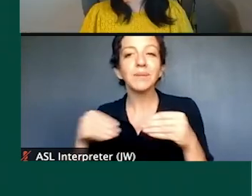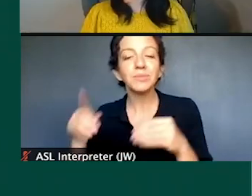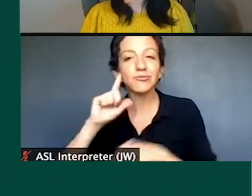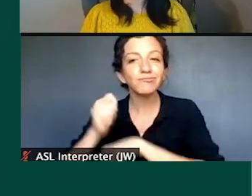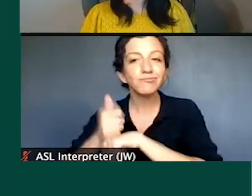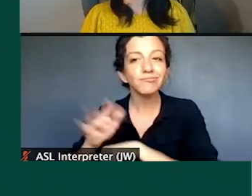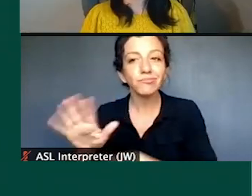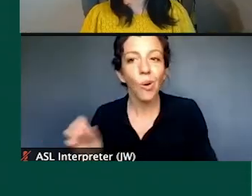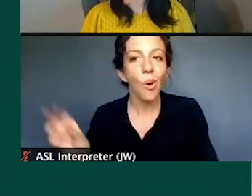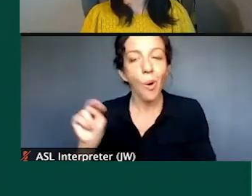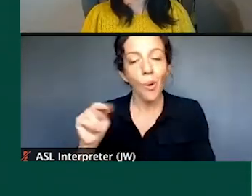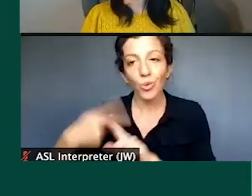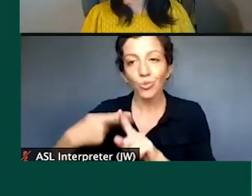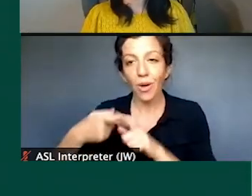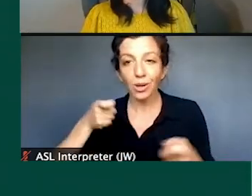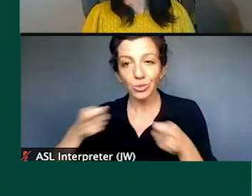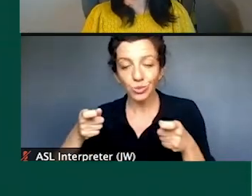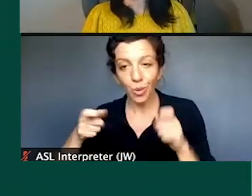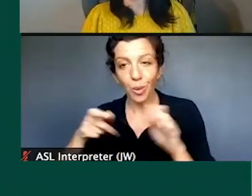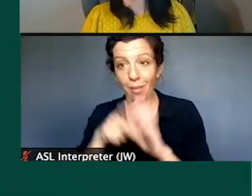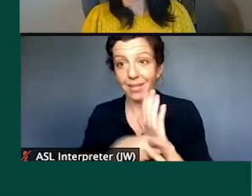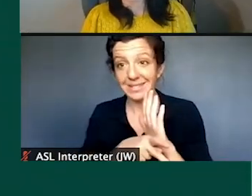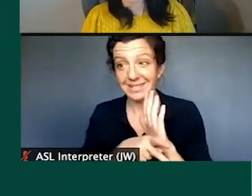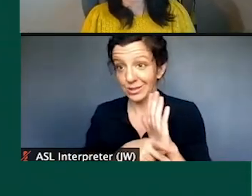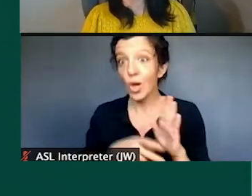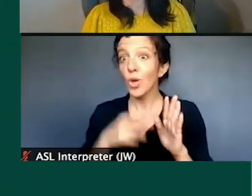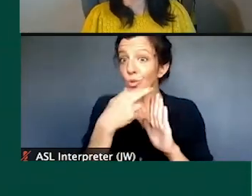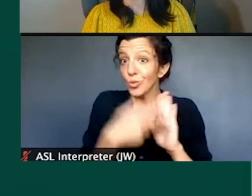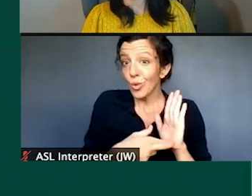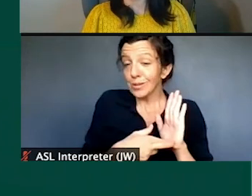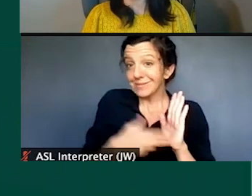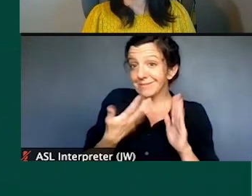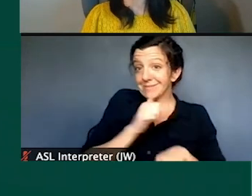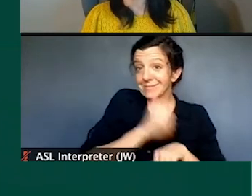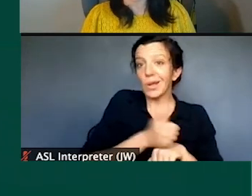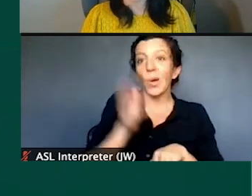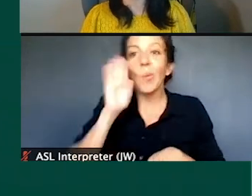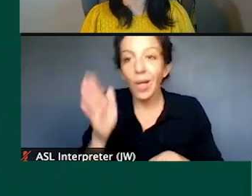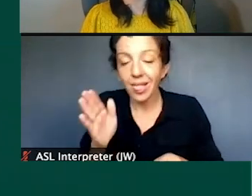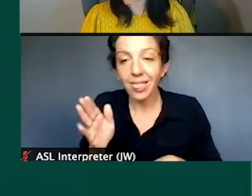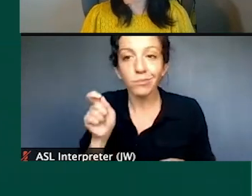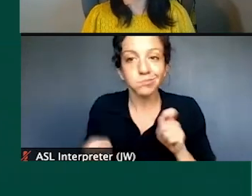So nothing would be dictated by Prop 21 specifically. Local jurisdiction, so cities and counties,